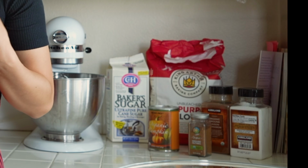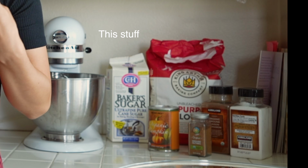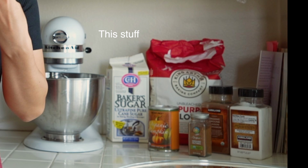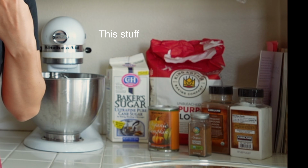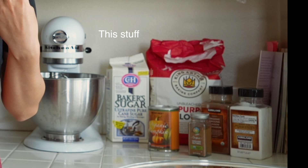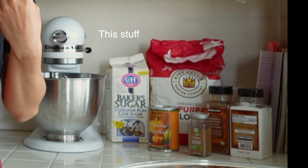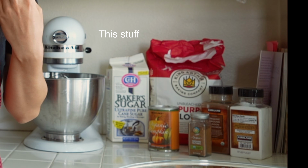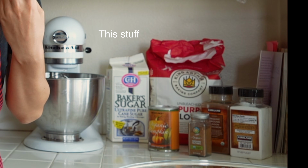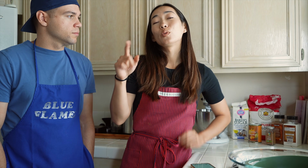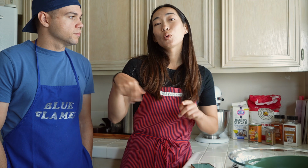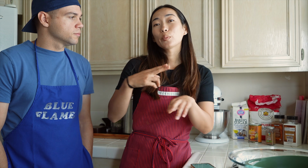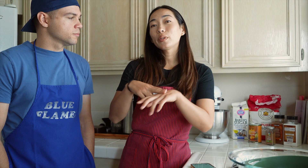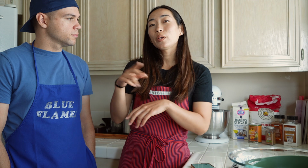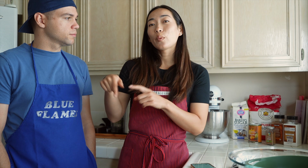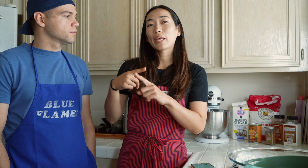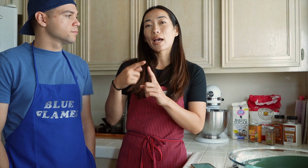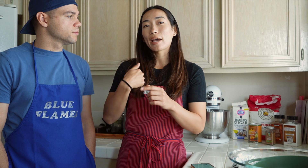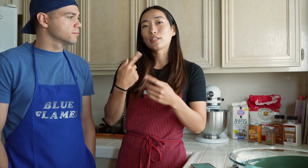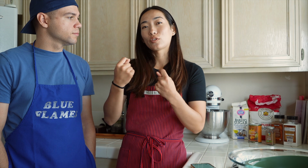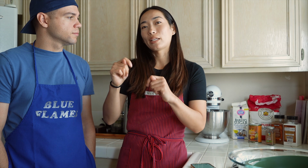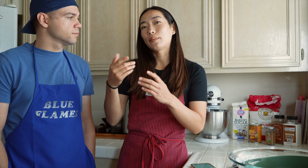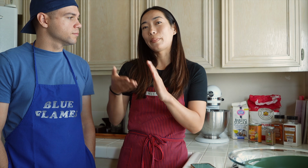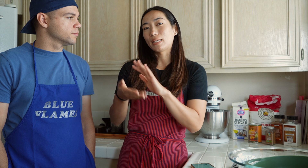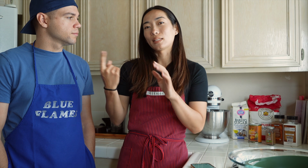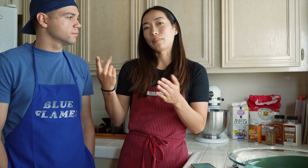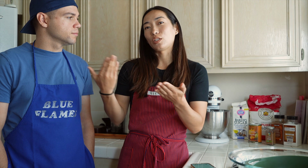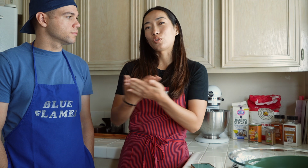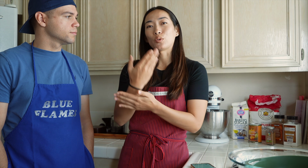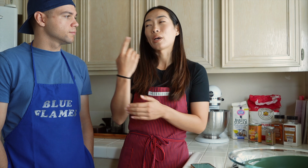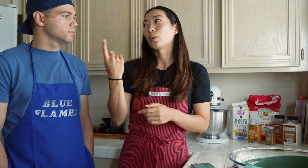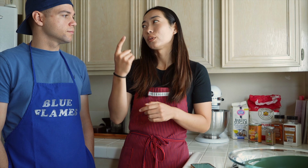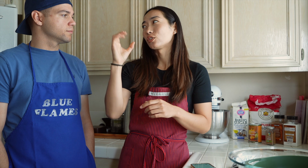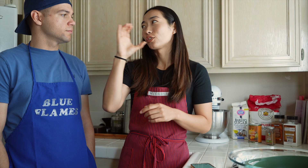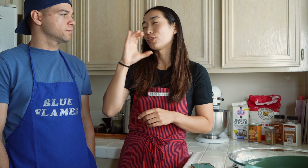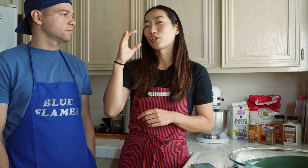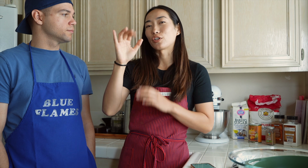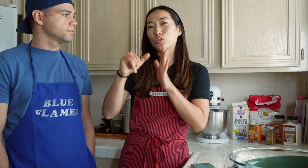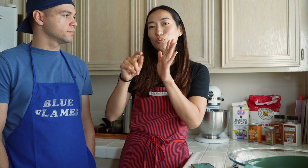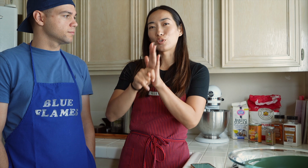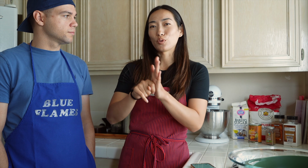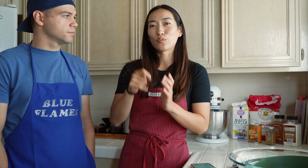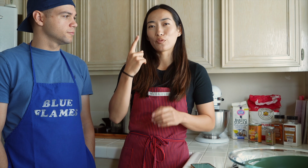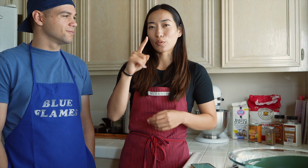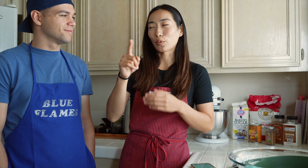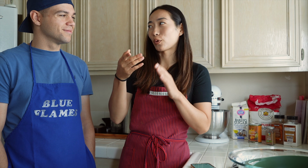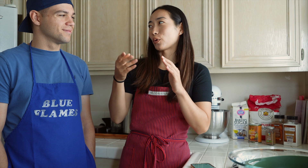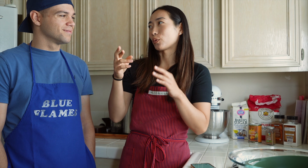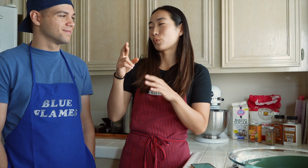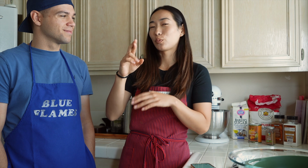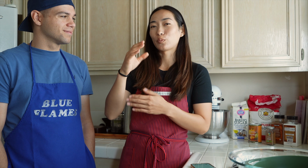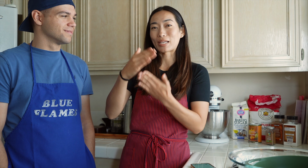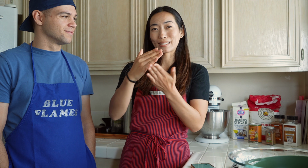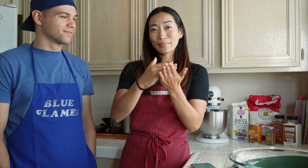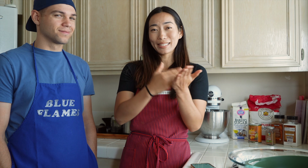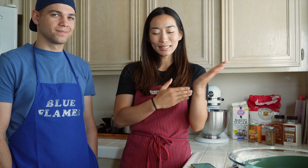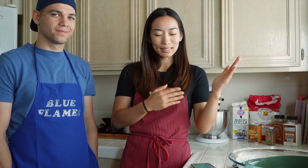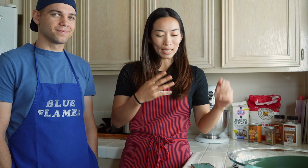E: umm normally when I try to bake something new I always just look on YouTube fo recipes